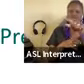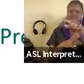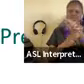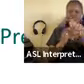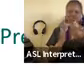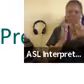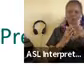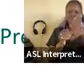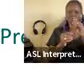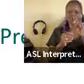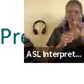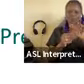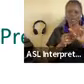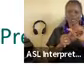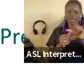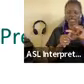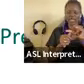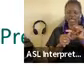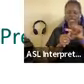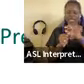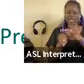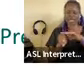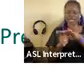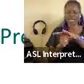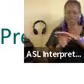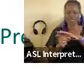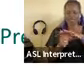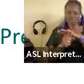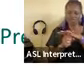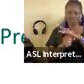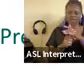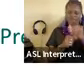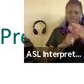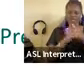lower and several are higher, but we're with the pack and so everybody in our